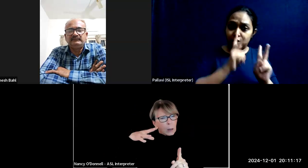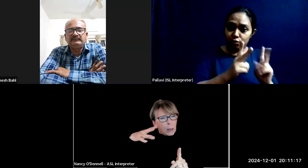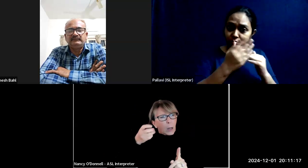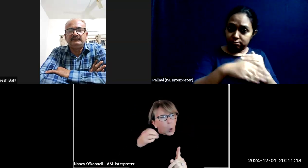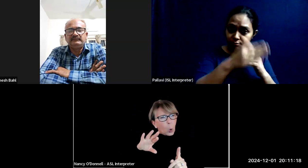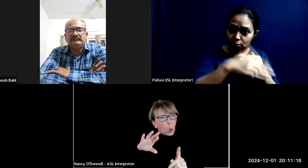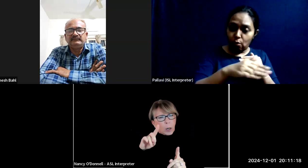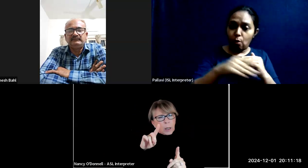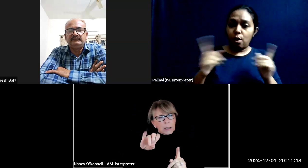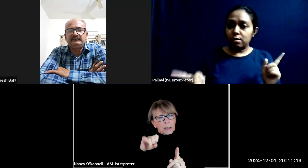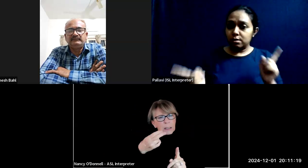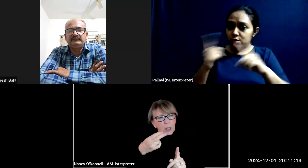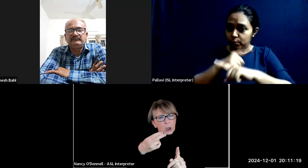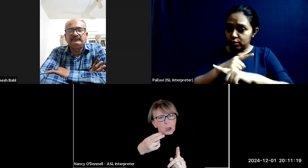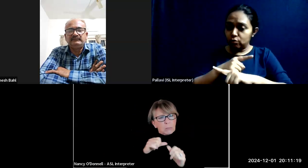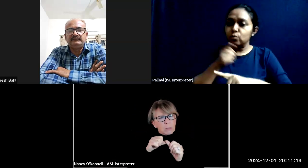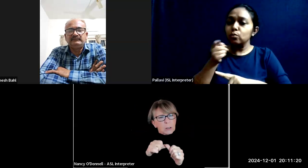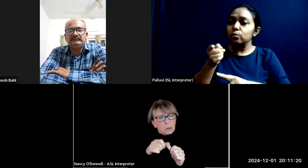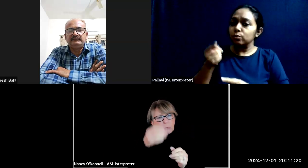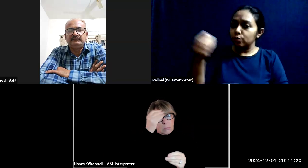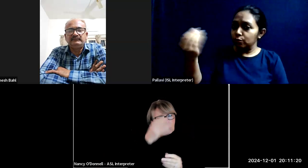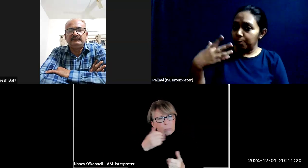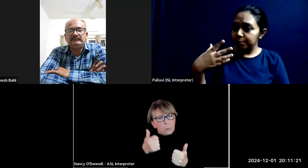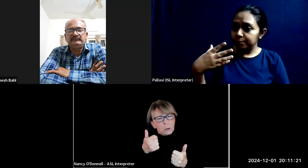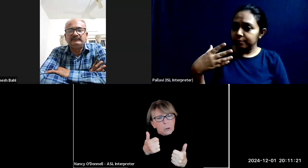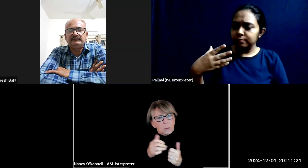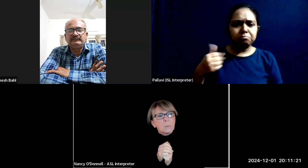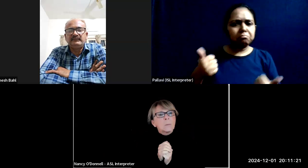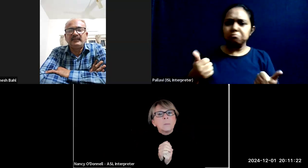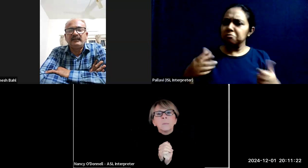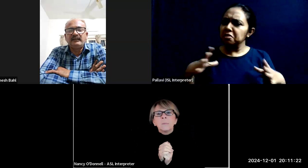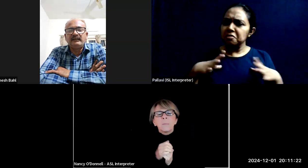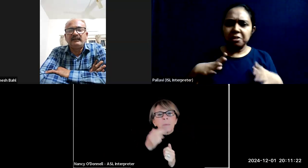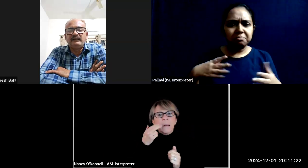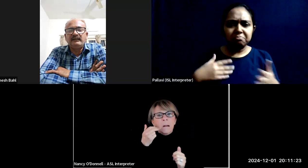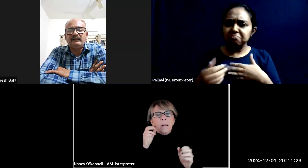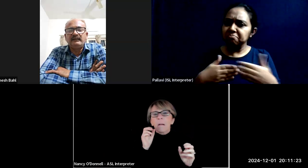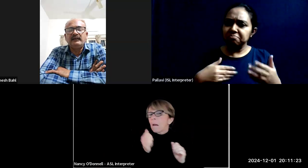Let me know. [Hunny speaking] Anything is fine. Anything is fine with me.